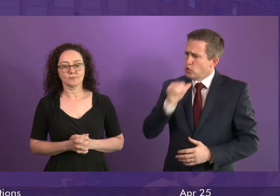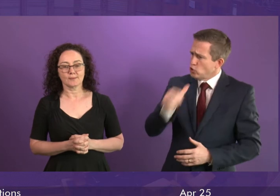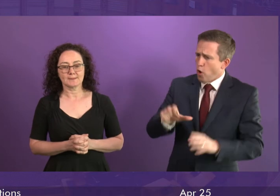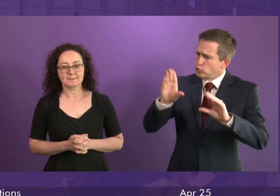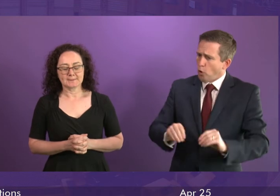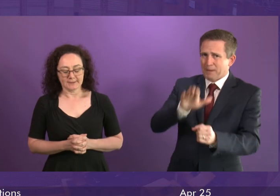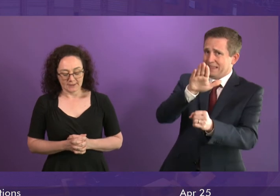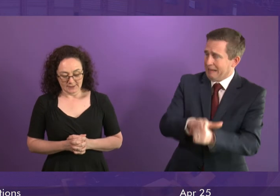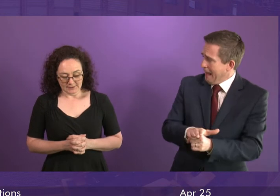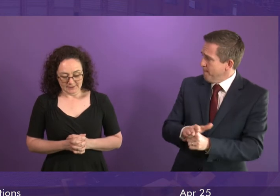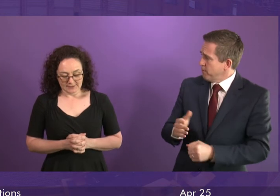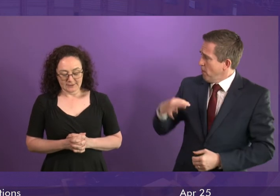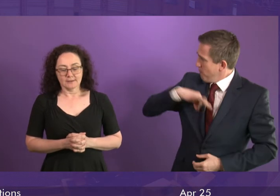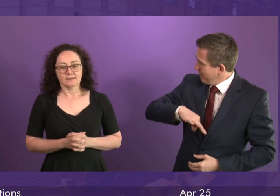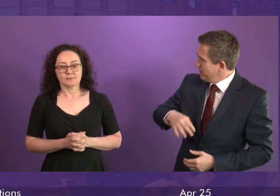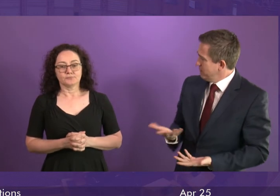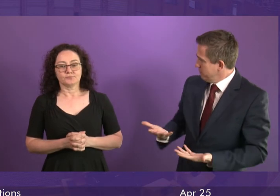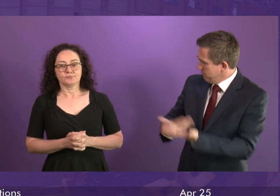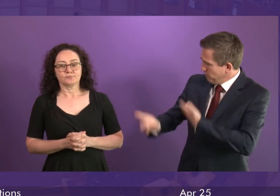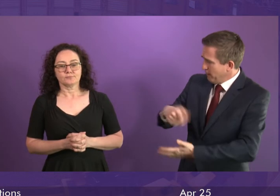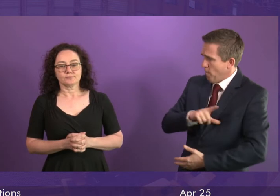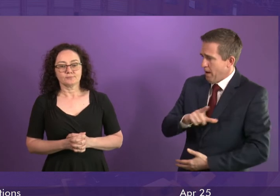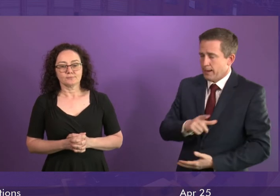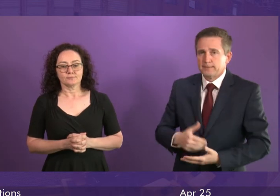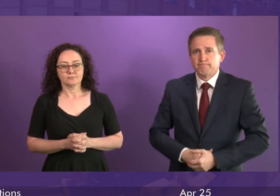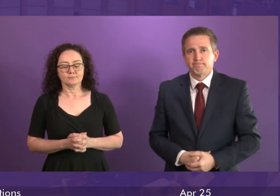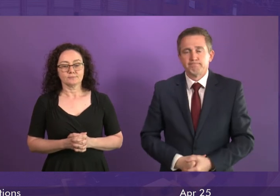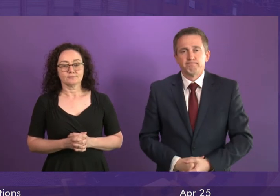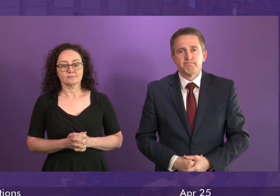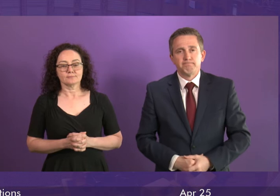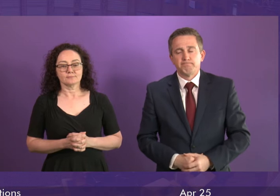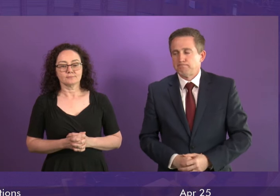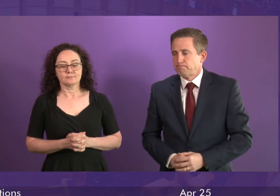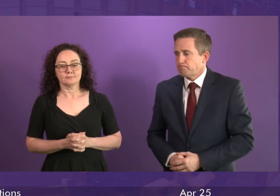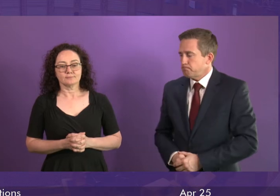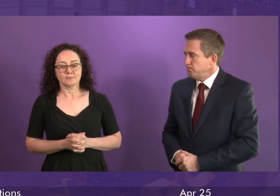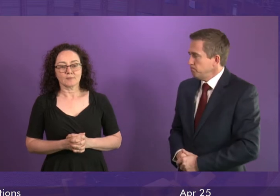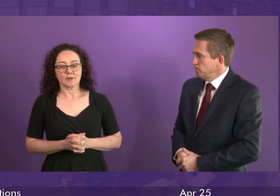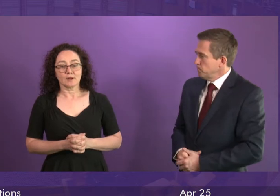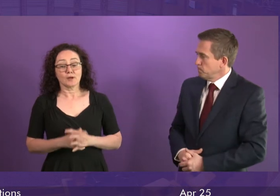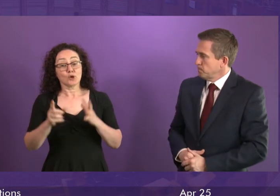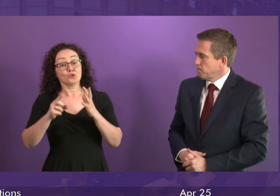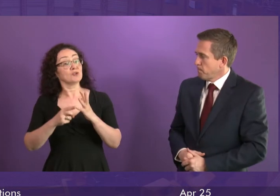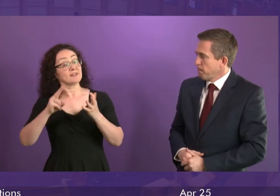The First Minister: Last year, the United Nations sent Philip